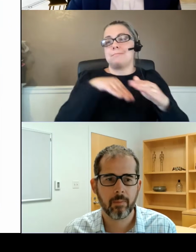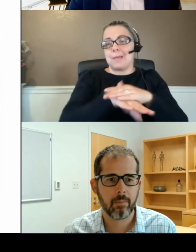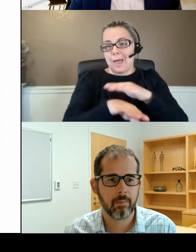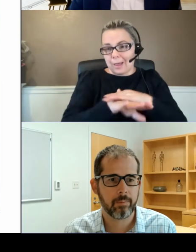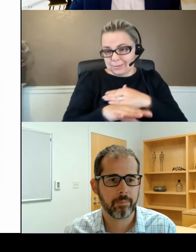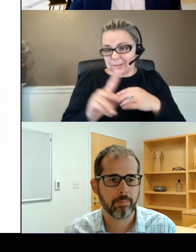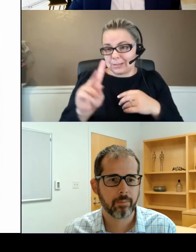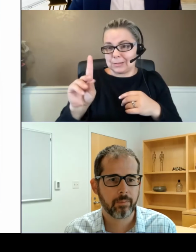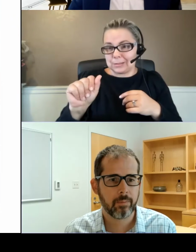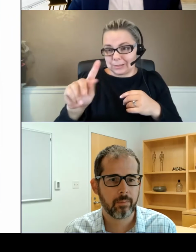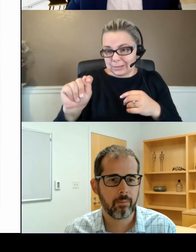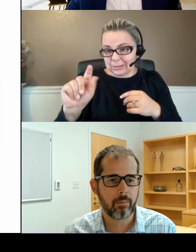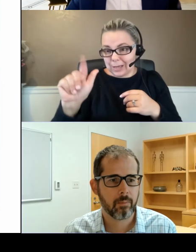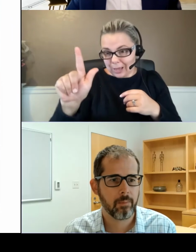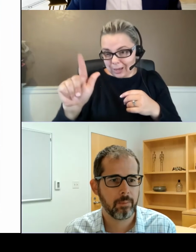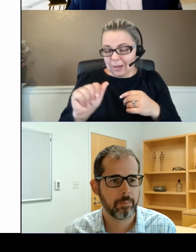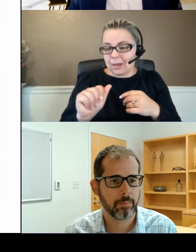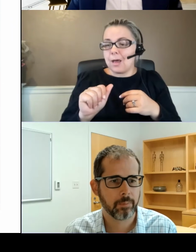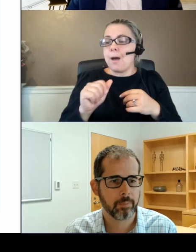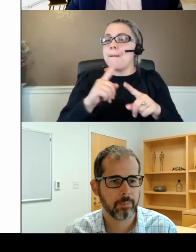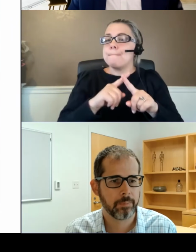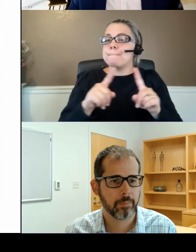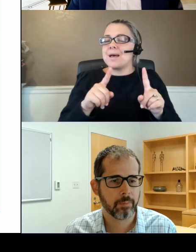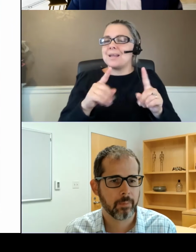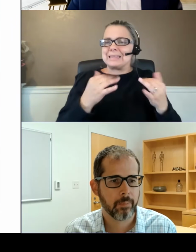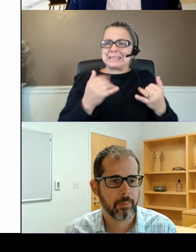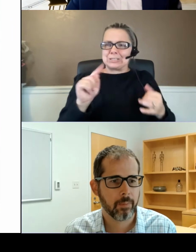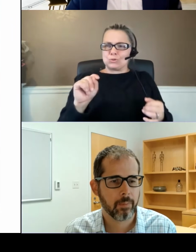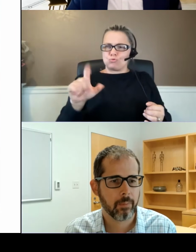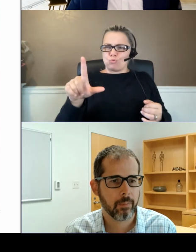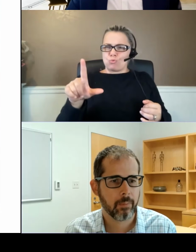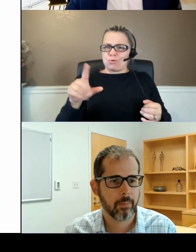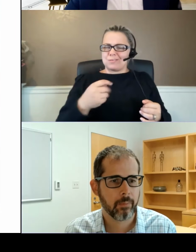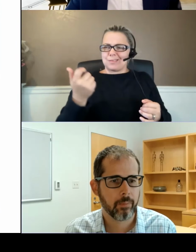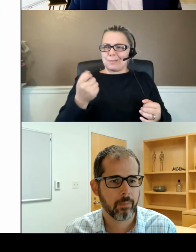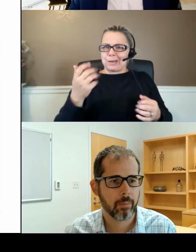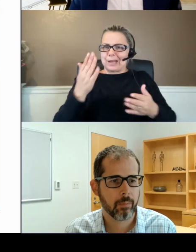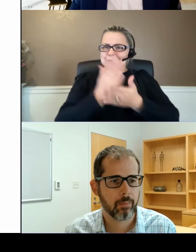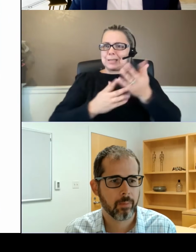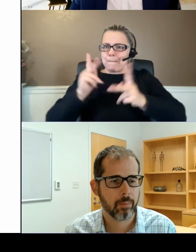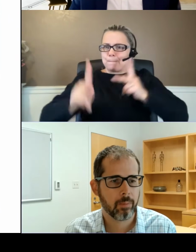team members who can't use this tool. So we're literally buying something that is not solving